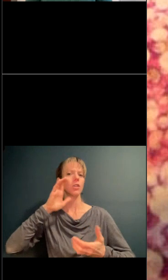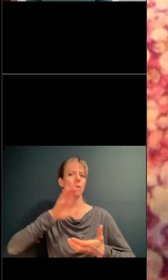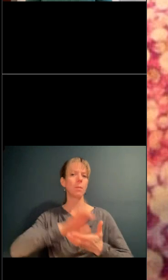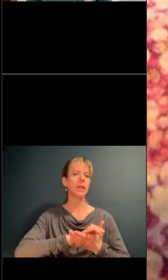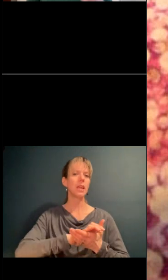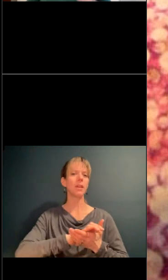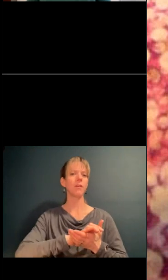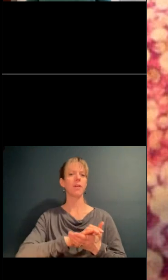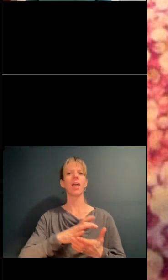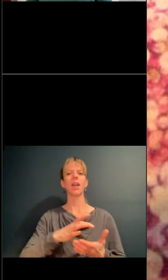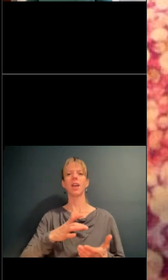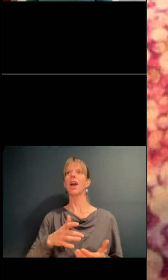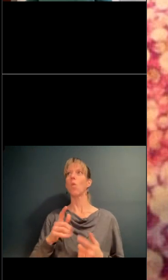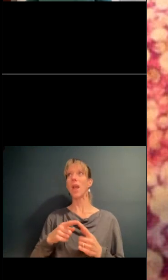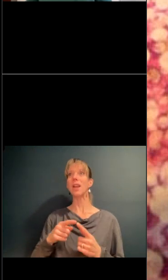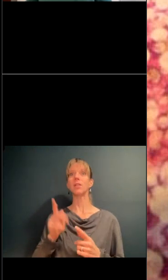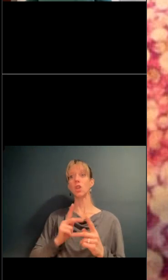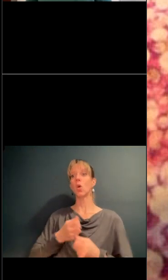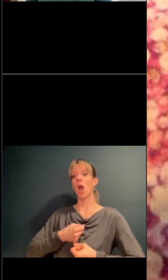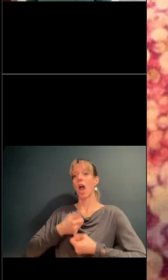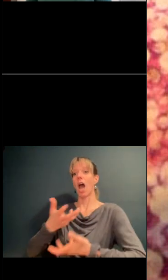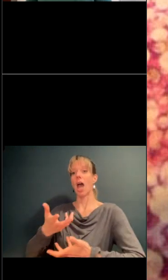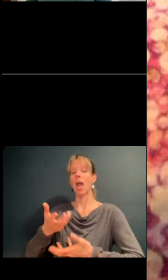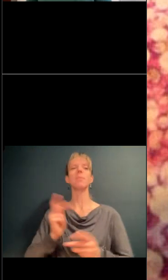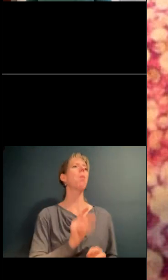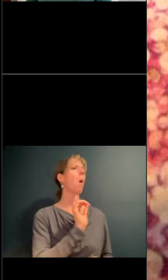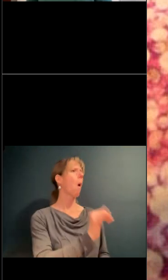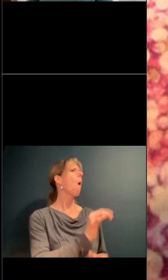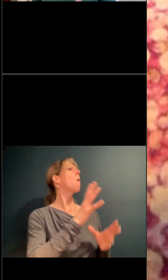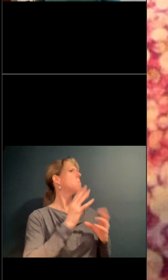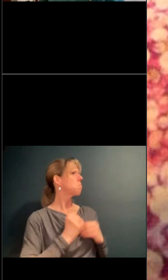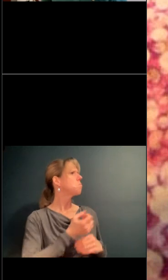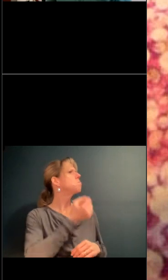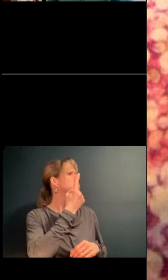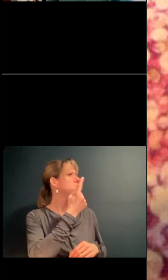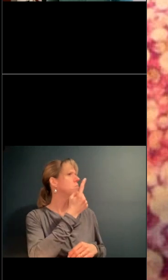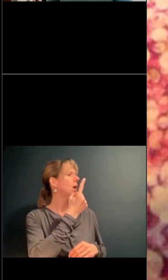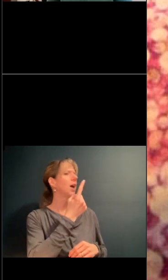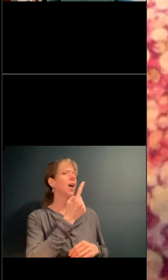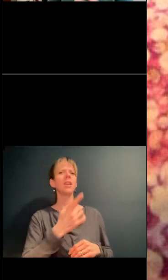It's about being heard, having a seat at the table, being listened to,